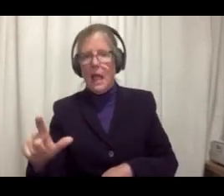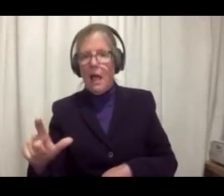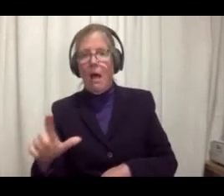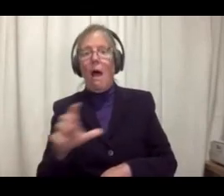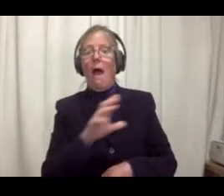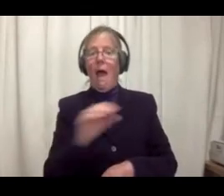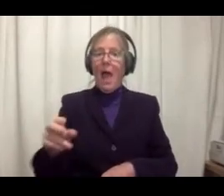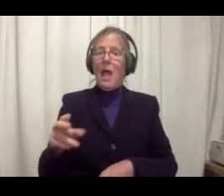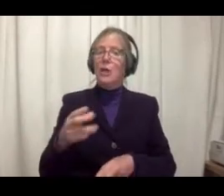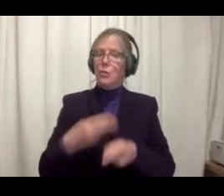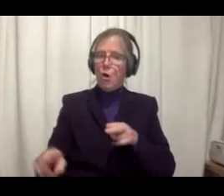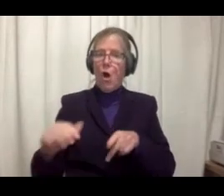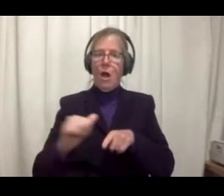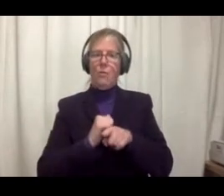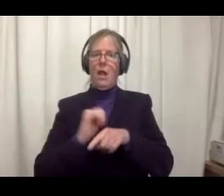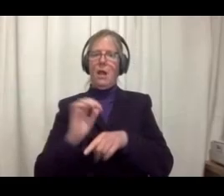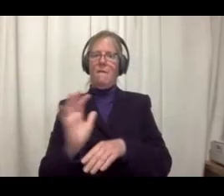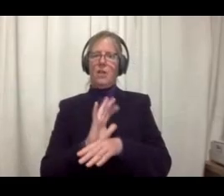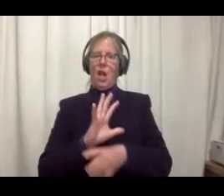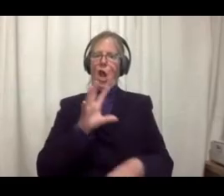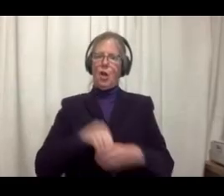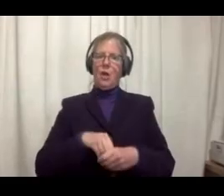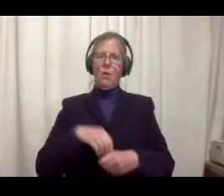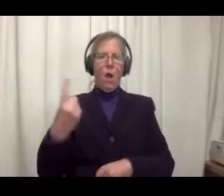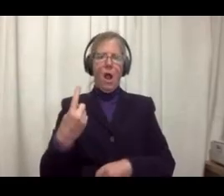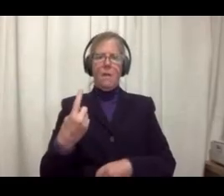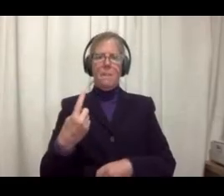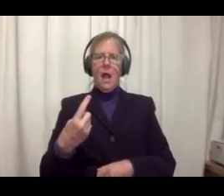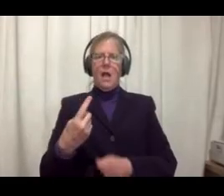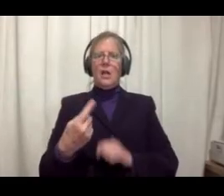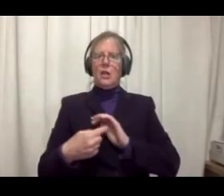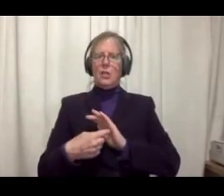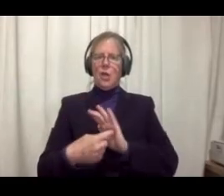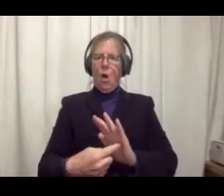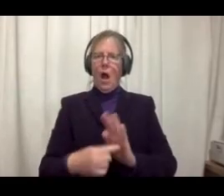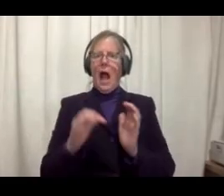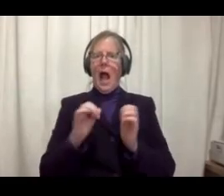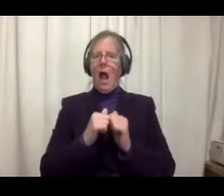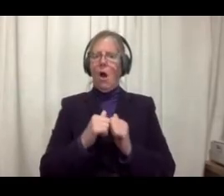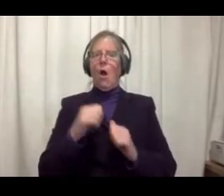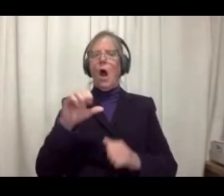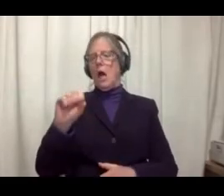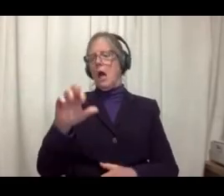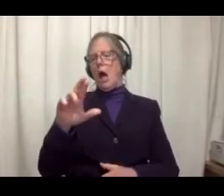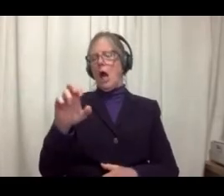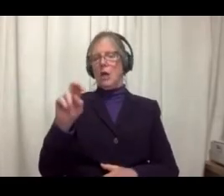New resources are being added to help expand accessibility support, making it easier to